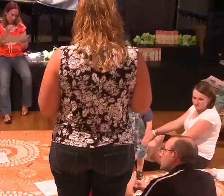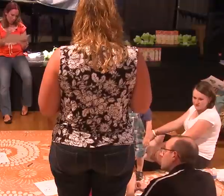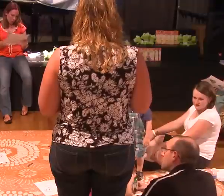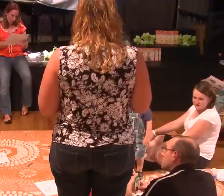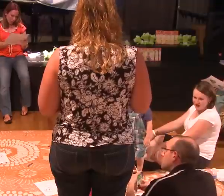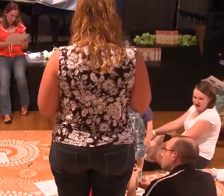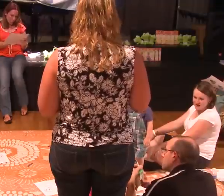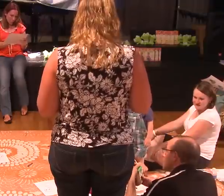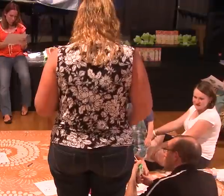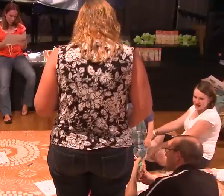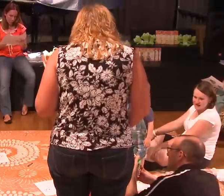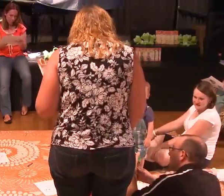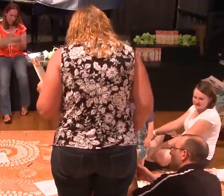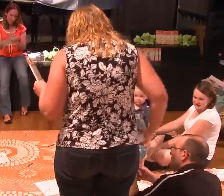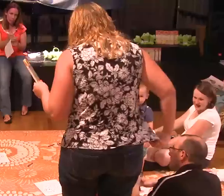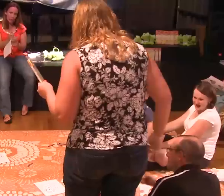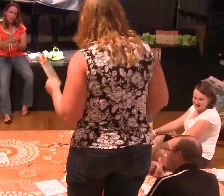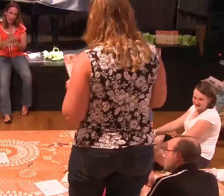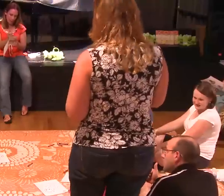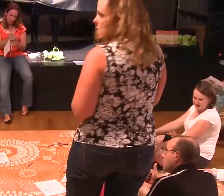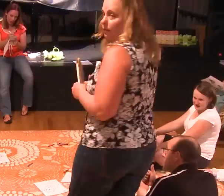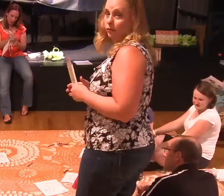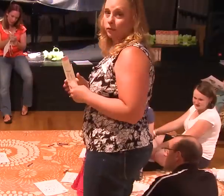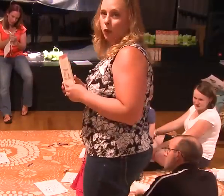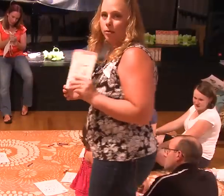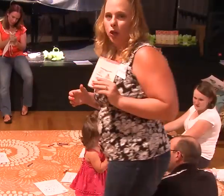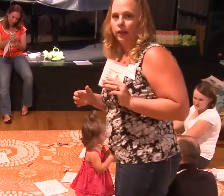Lorraine was flash cards, right?